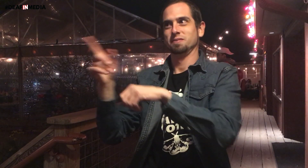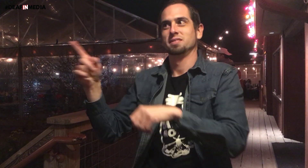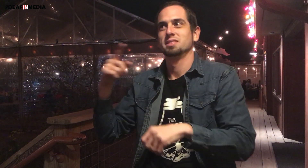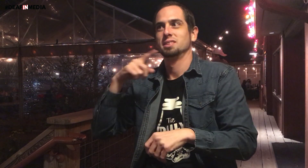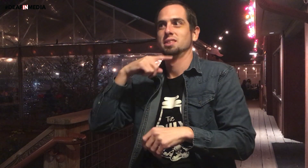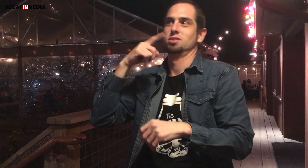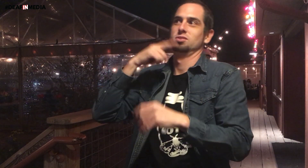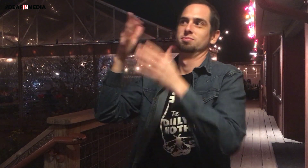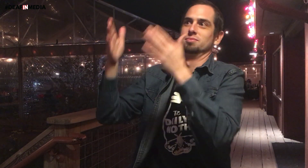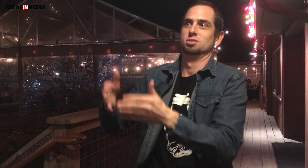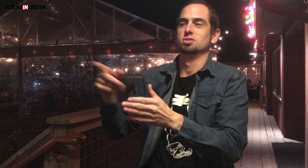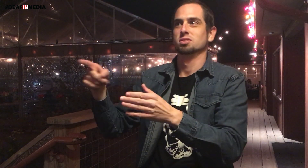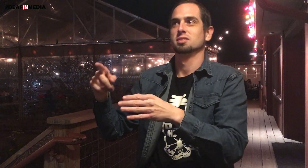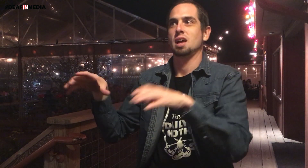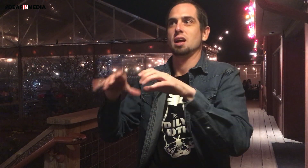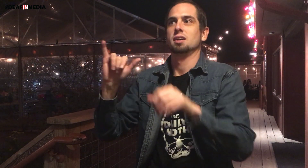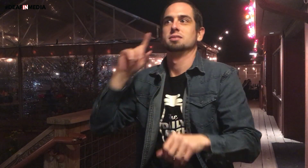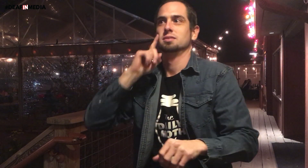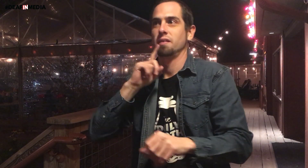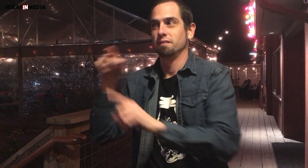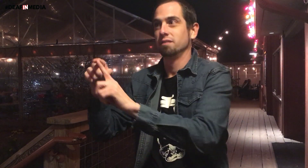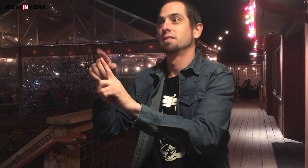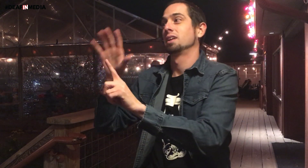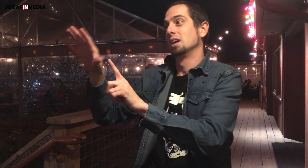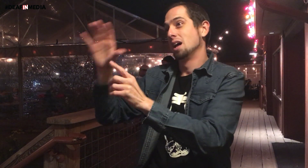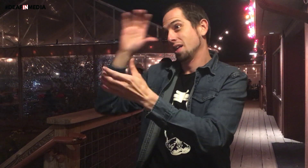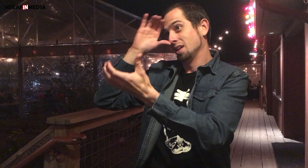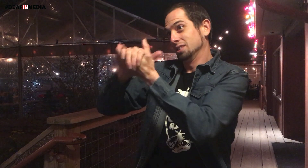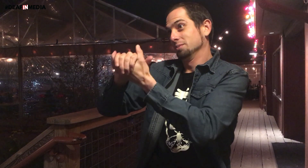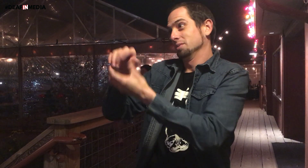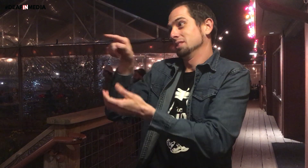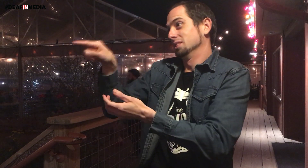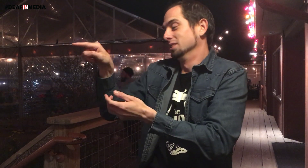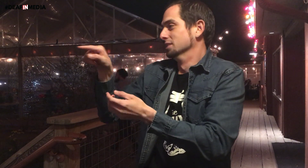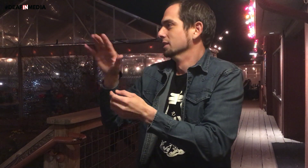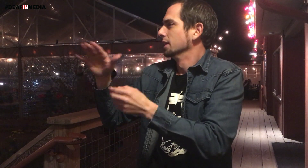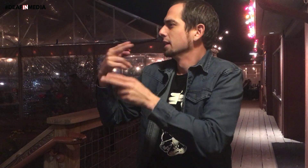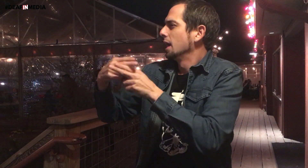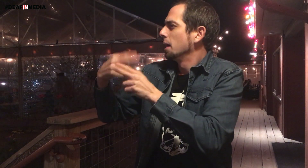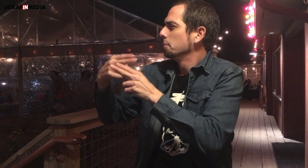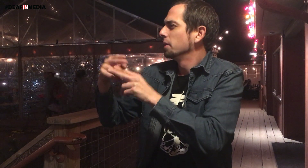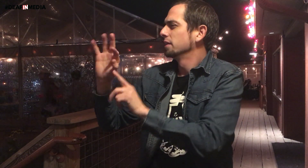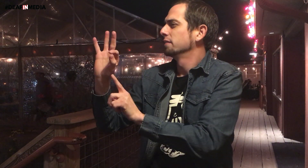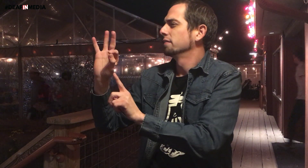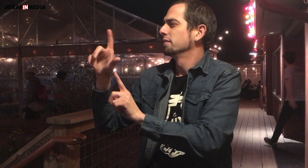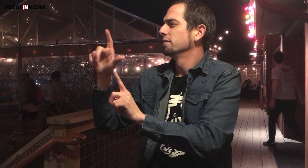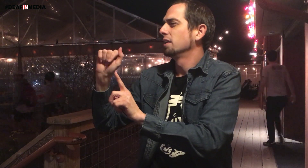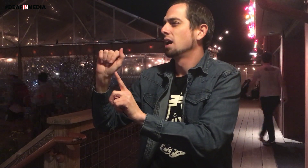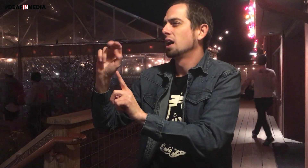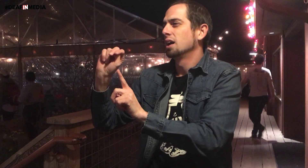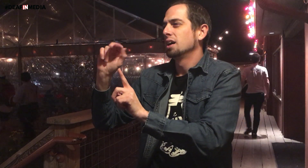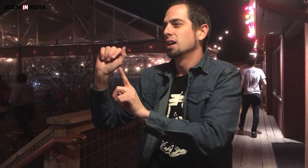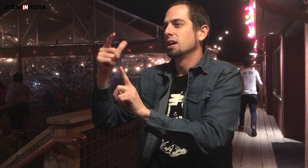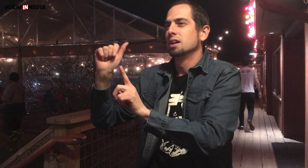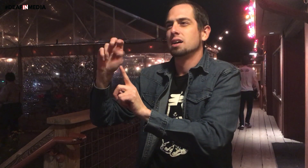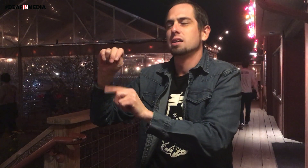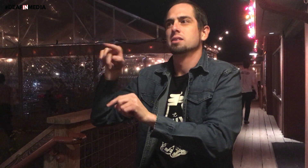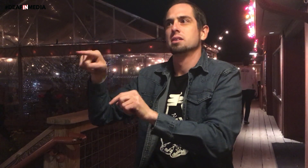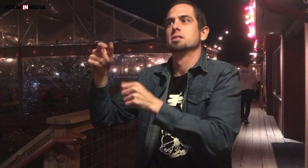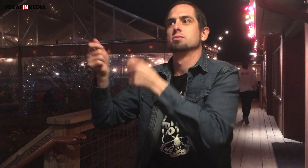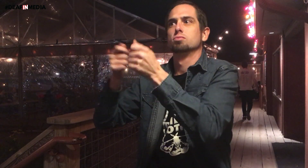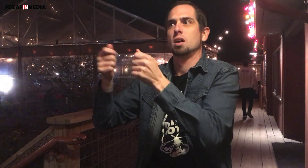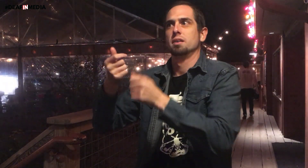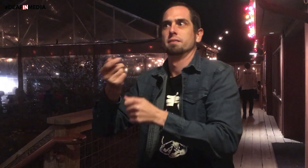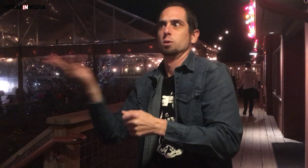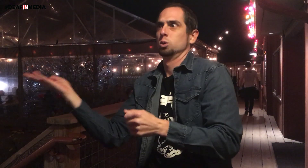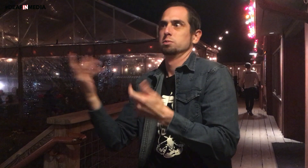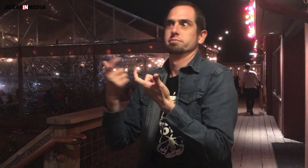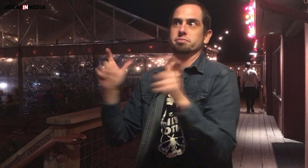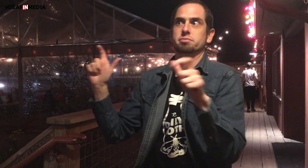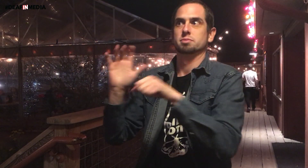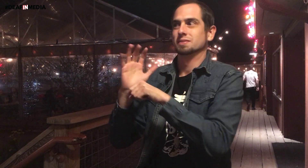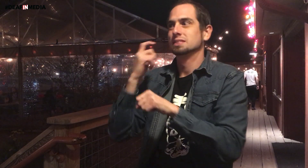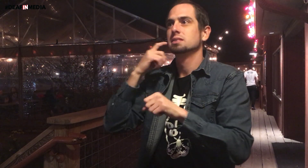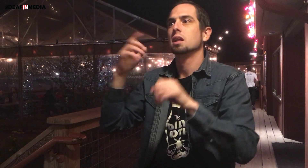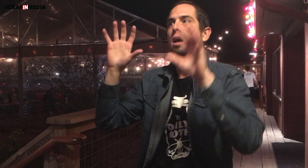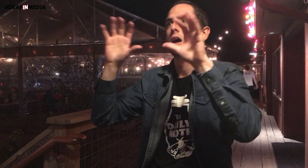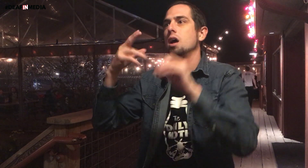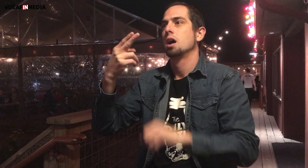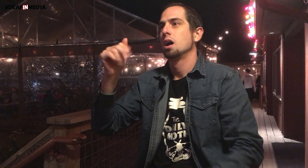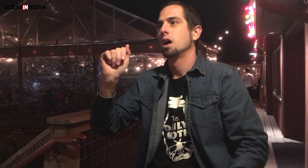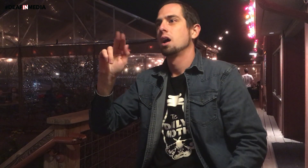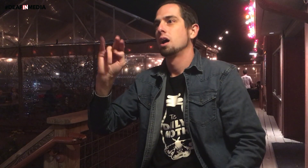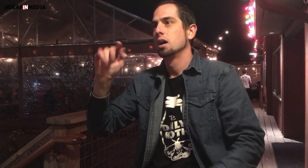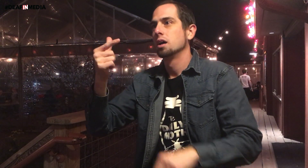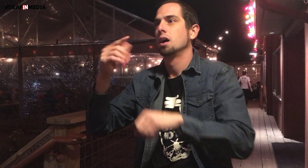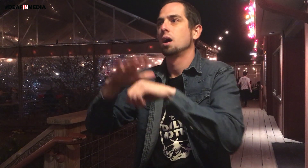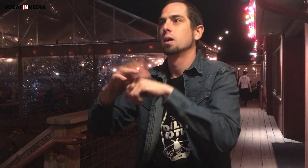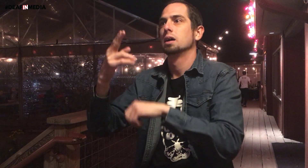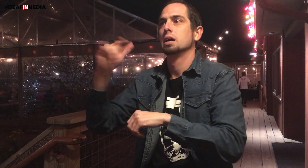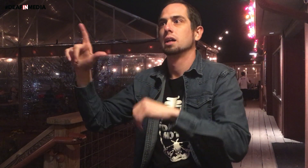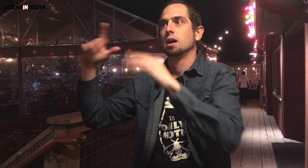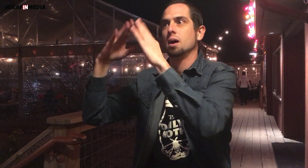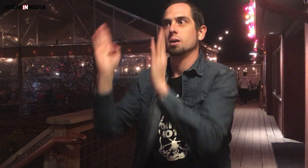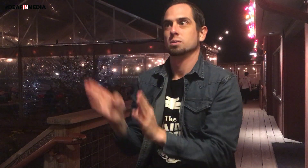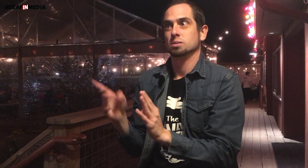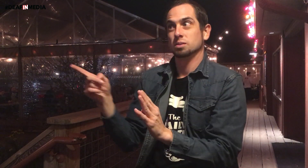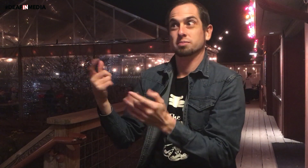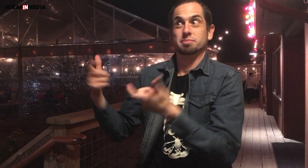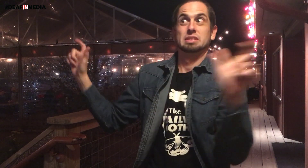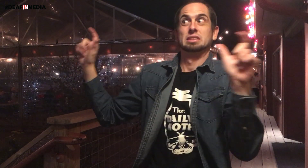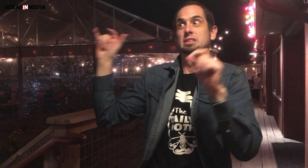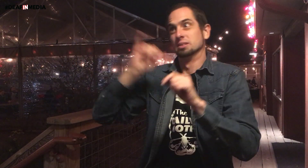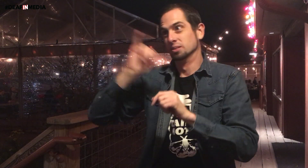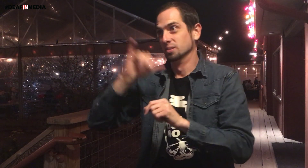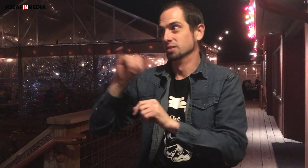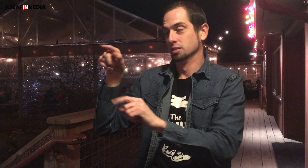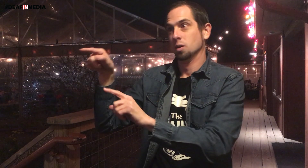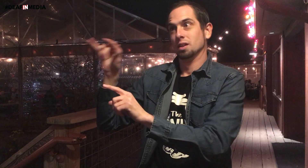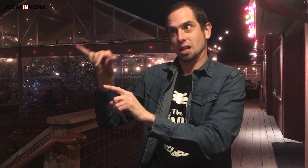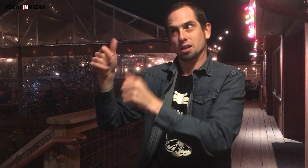and her husband, Flannagan the director has gone on to direct other things but has not taken on a role or directed